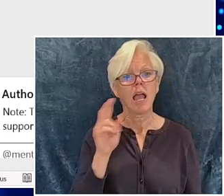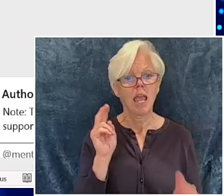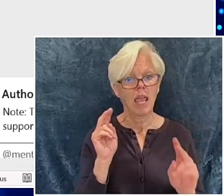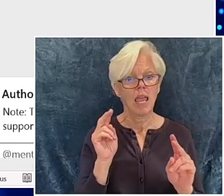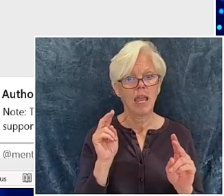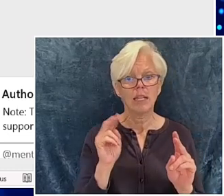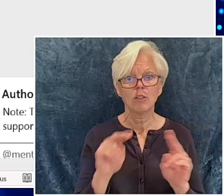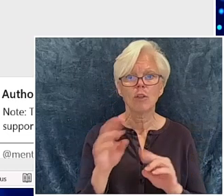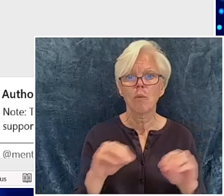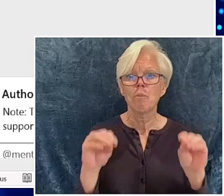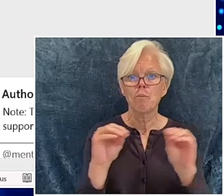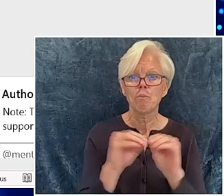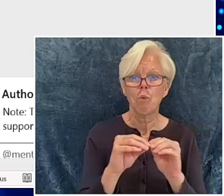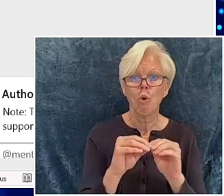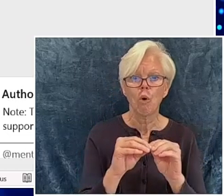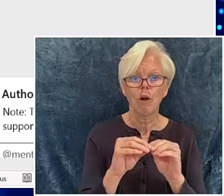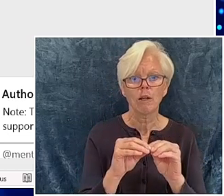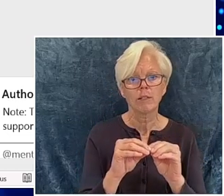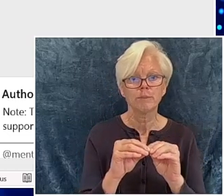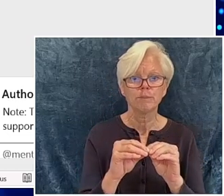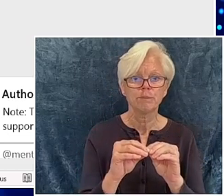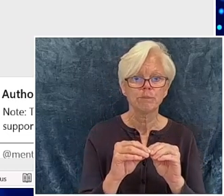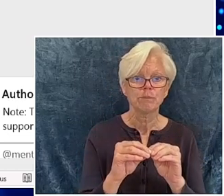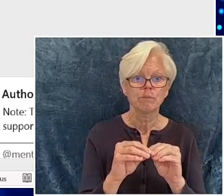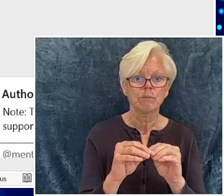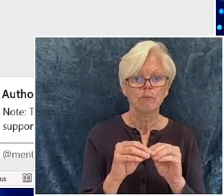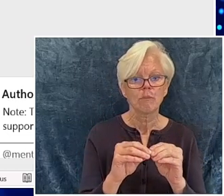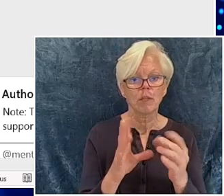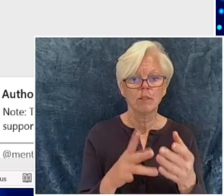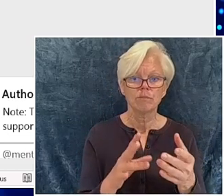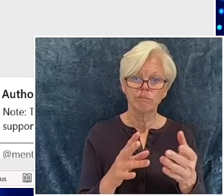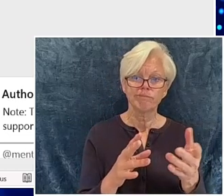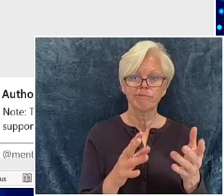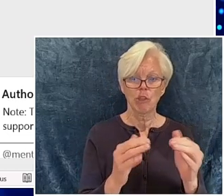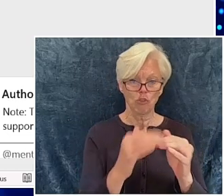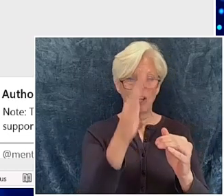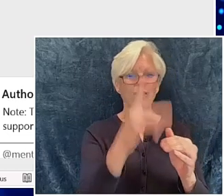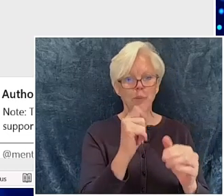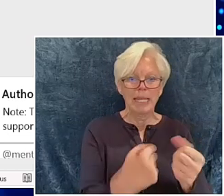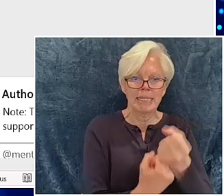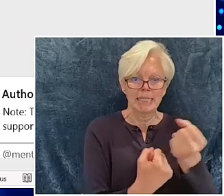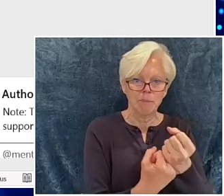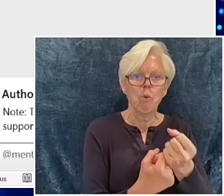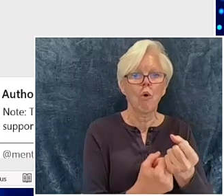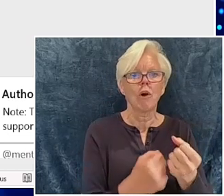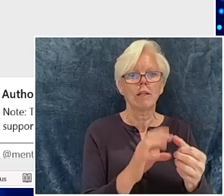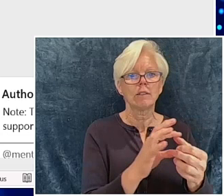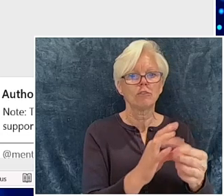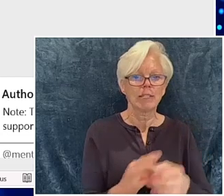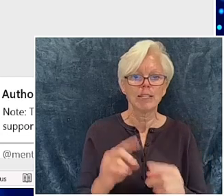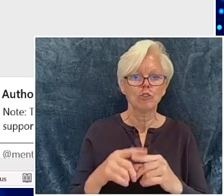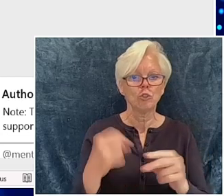supportable thresholds based on a statistical analysis that we're- that we're doing right now.